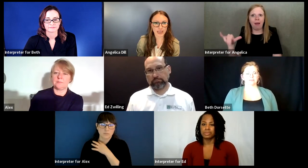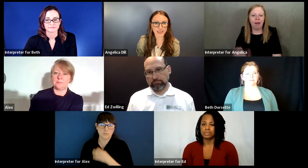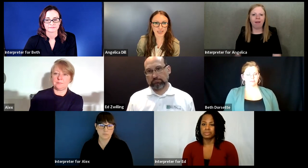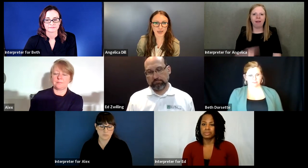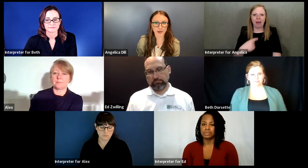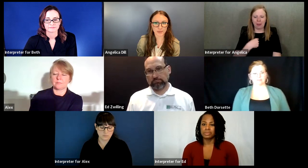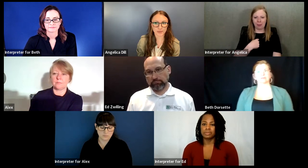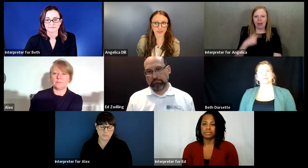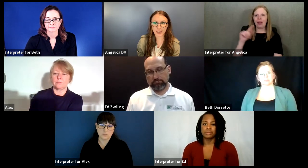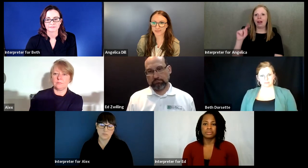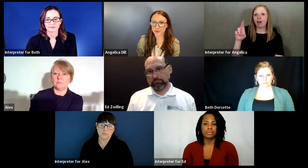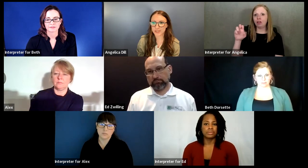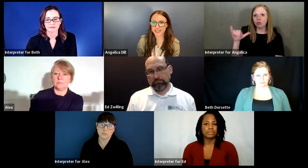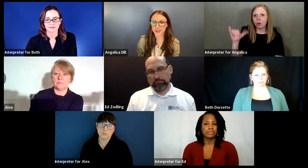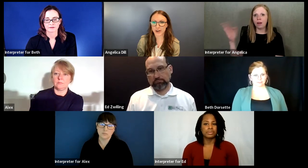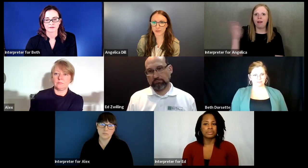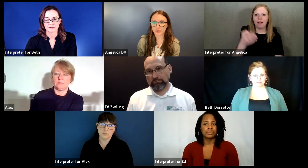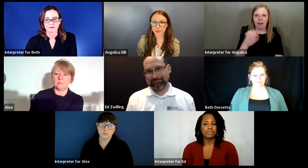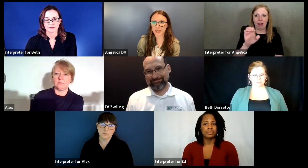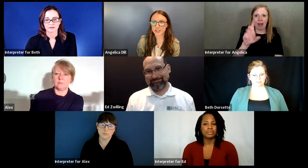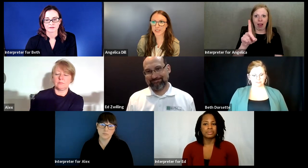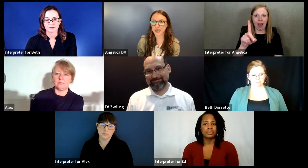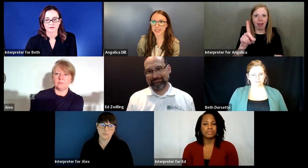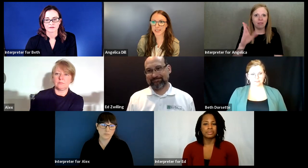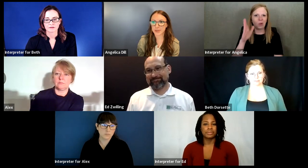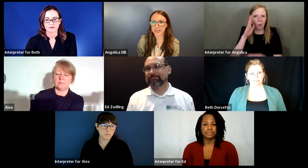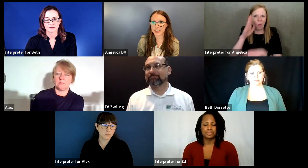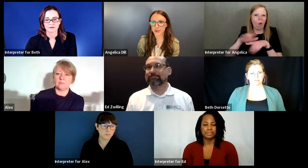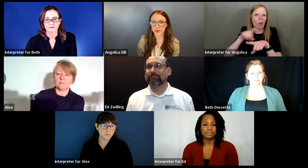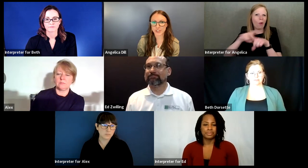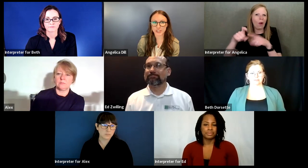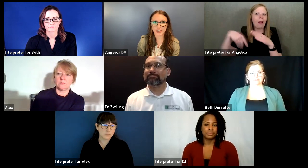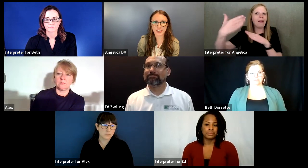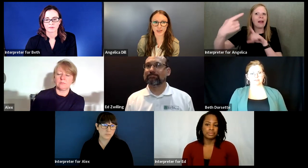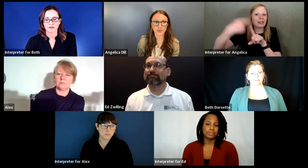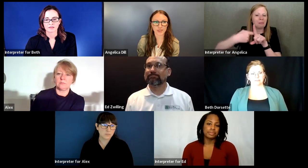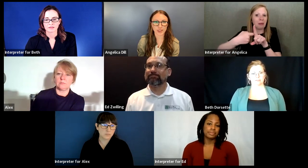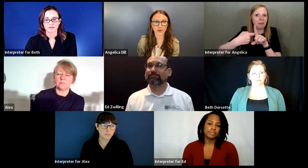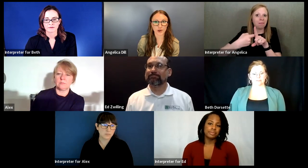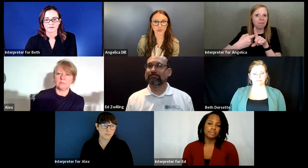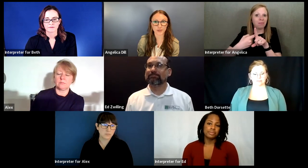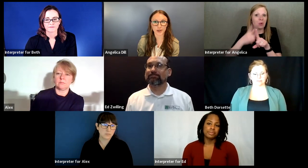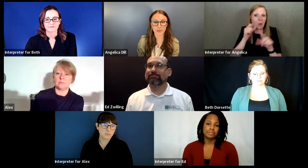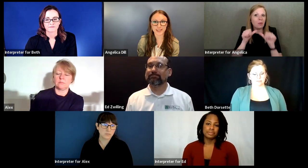And yeah, we'll stick around for a few minutes just in case anybody has any questions. But thank you all for coming tonight.